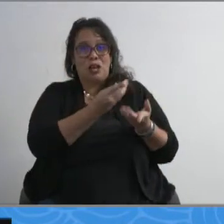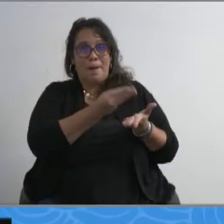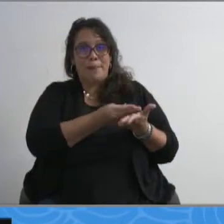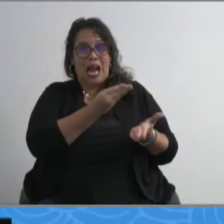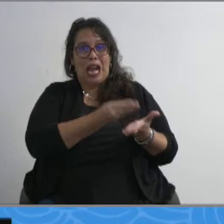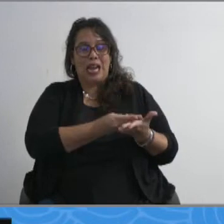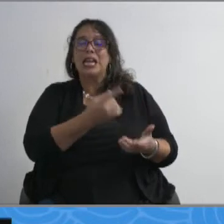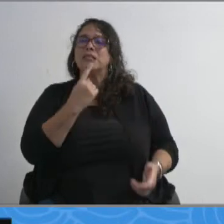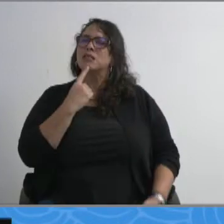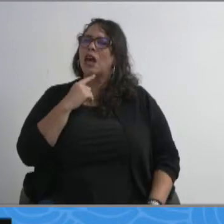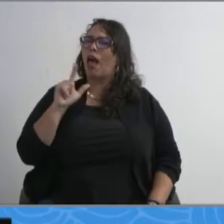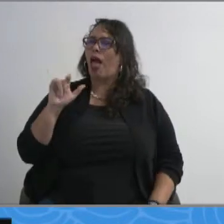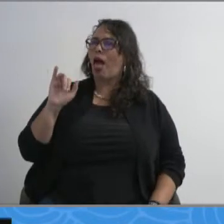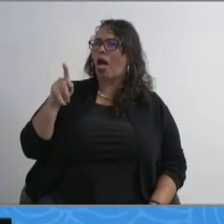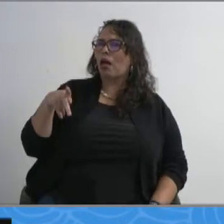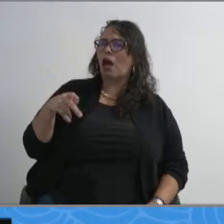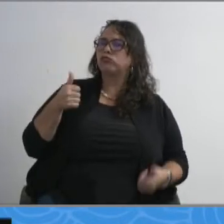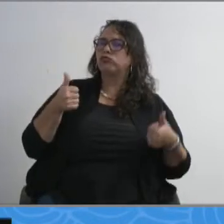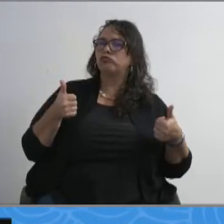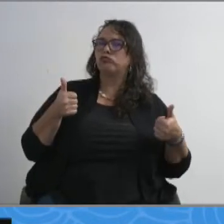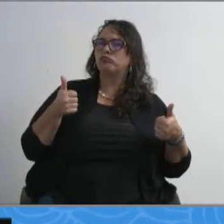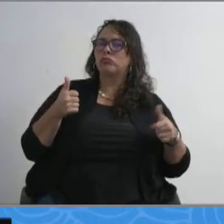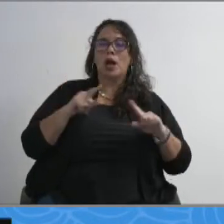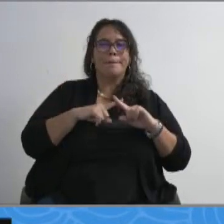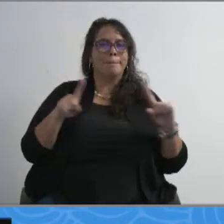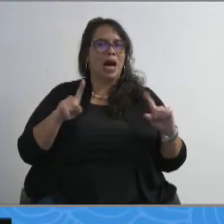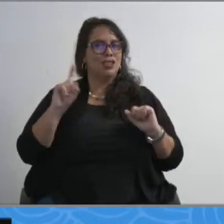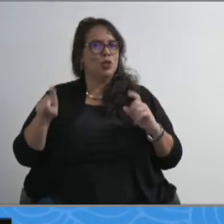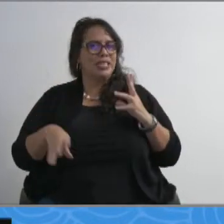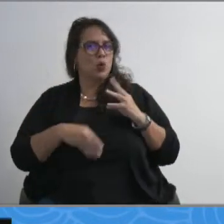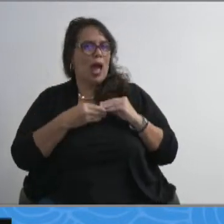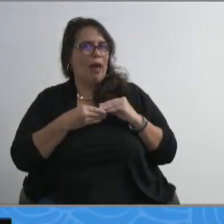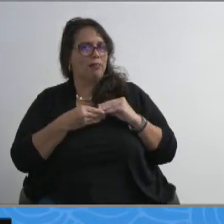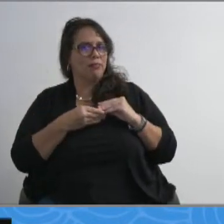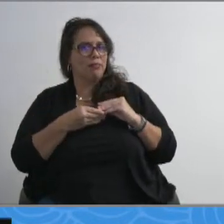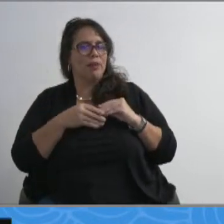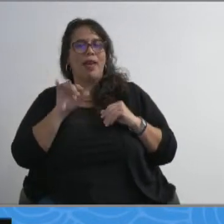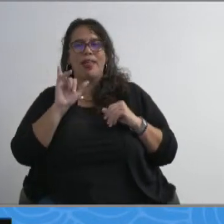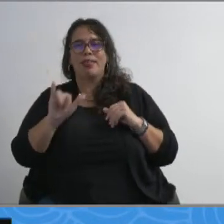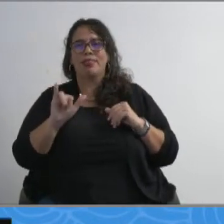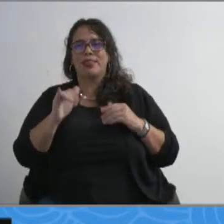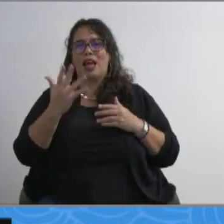for a lot of the requirements, but you're gonna have to add to it." And that's why they call this the addendum.